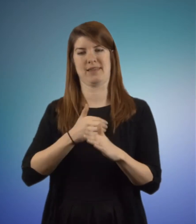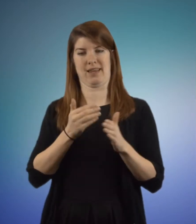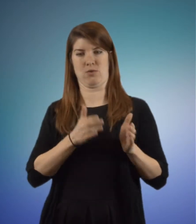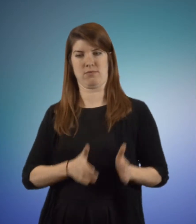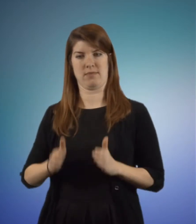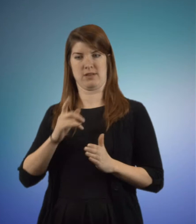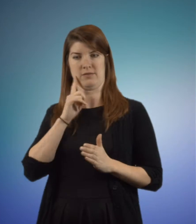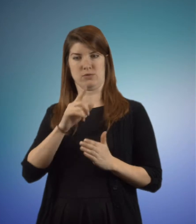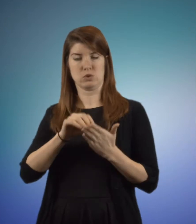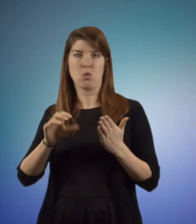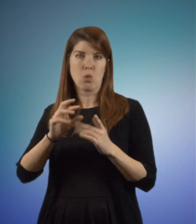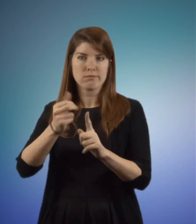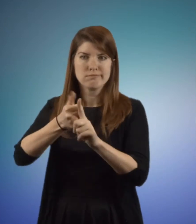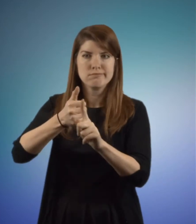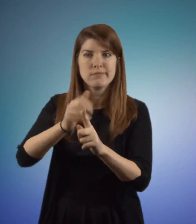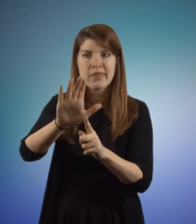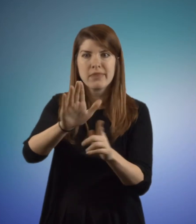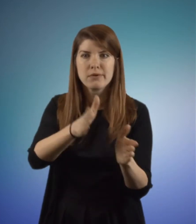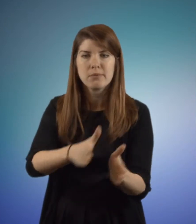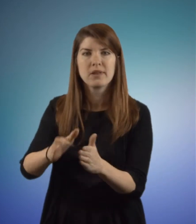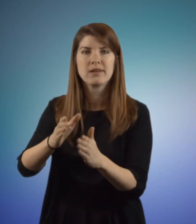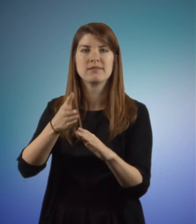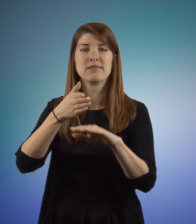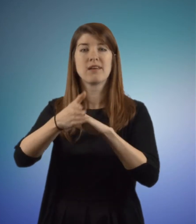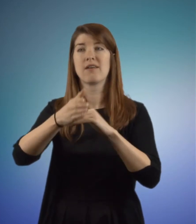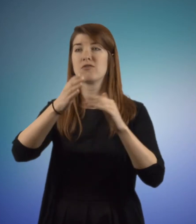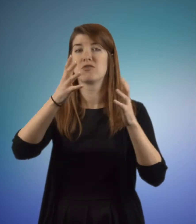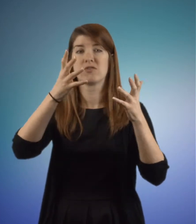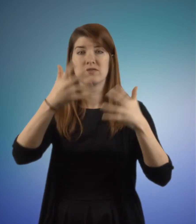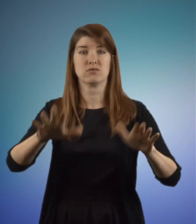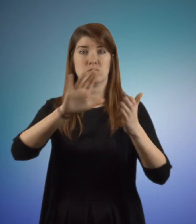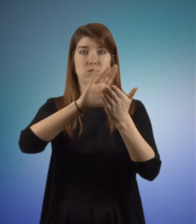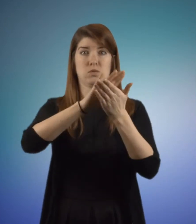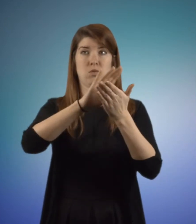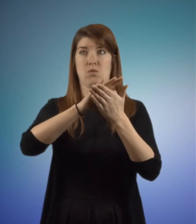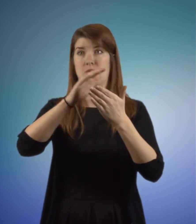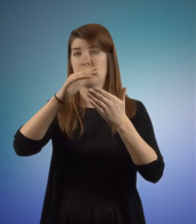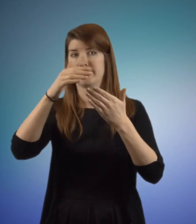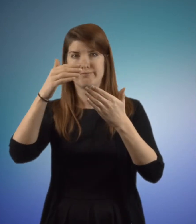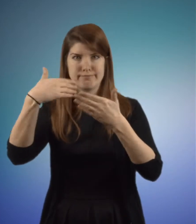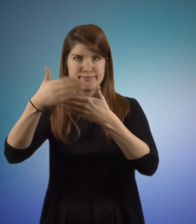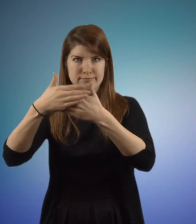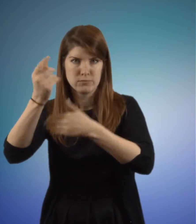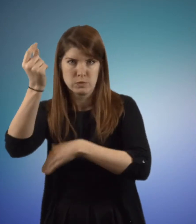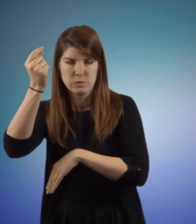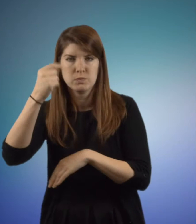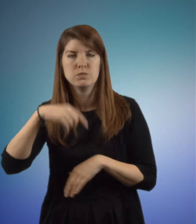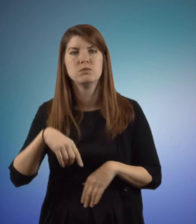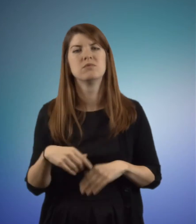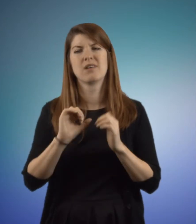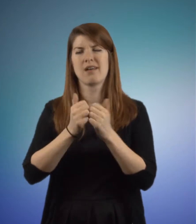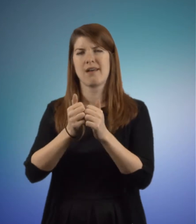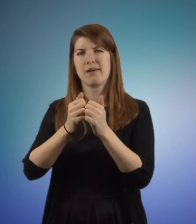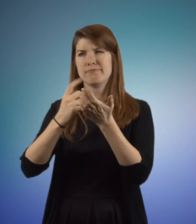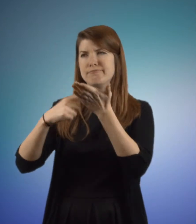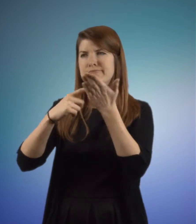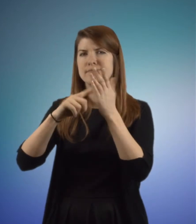or their plans as they move out of the education system. How they explore different options and how they talk about the accommodations